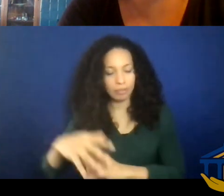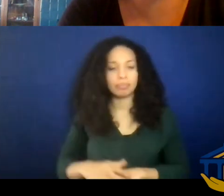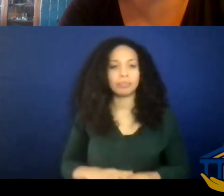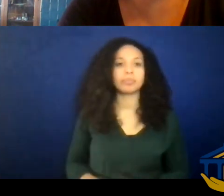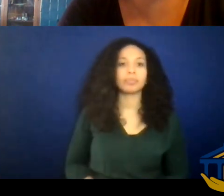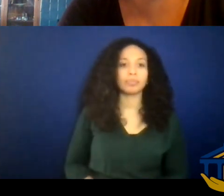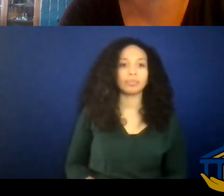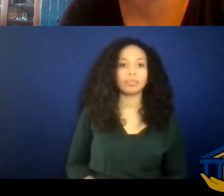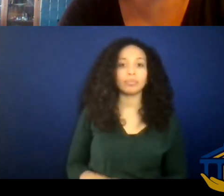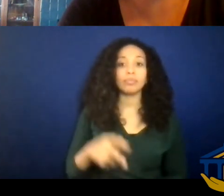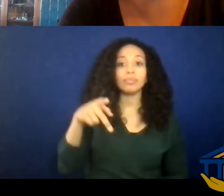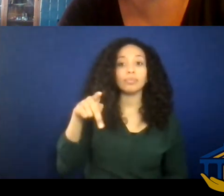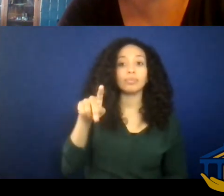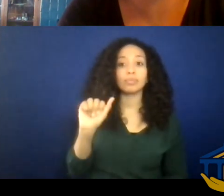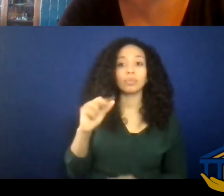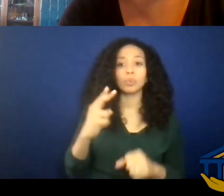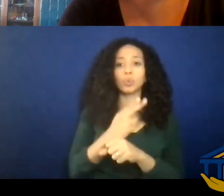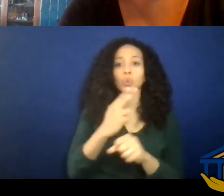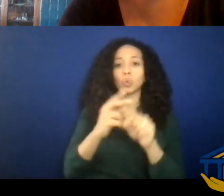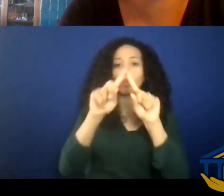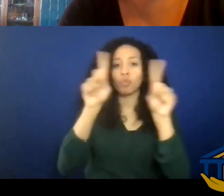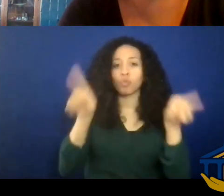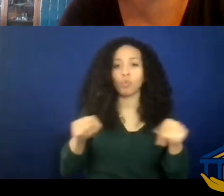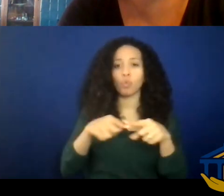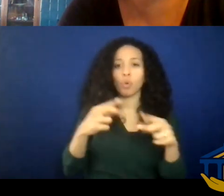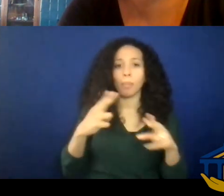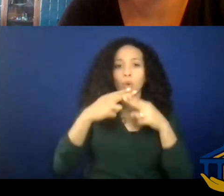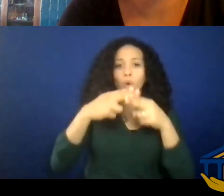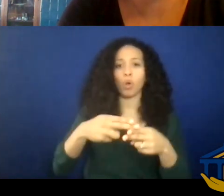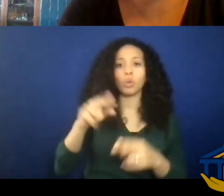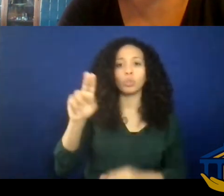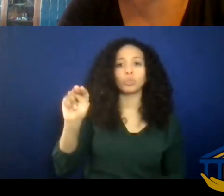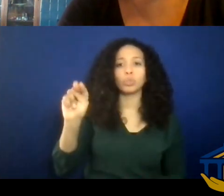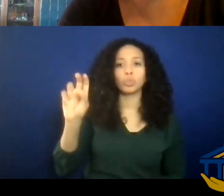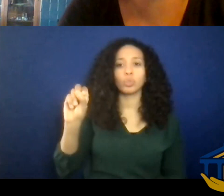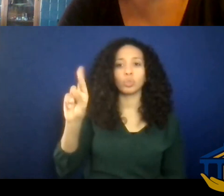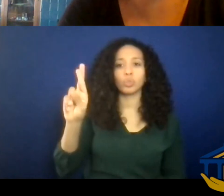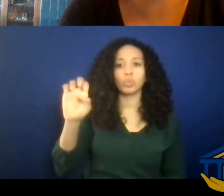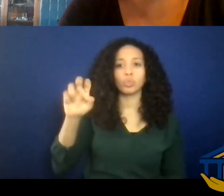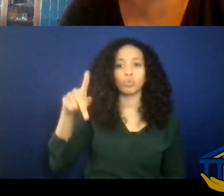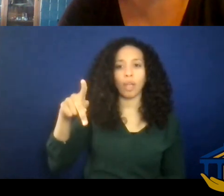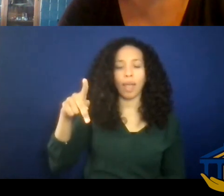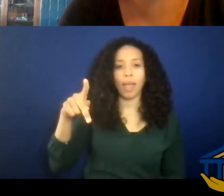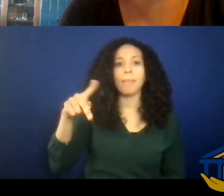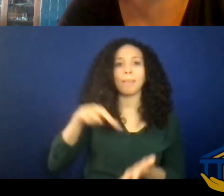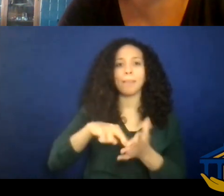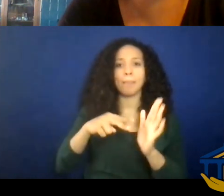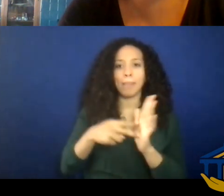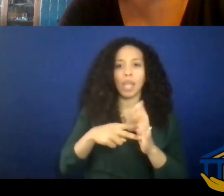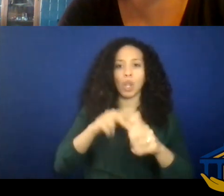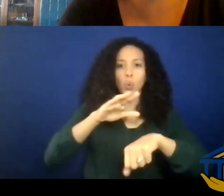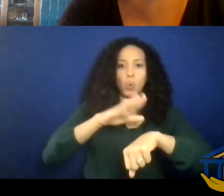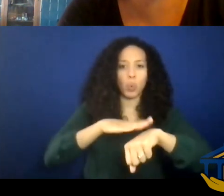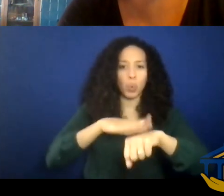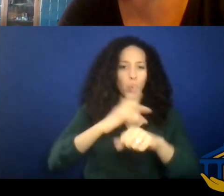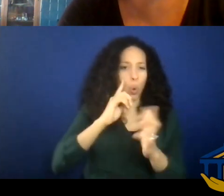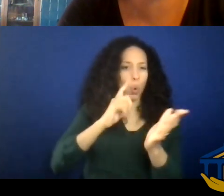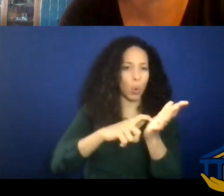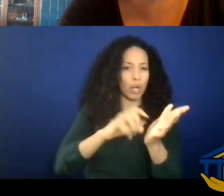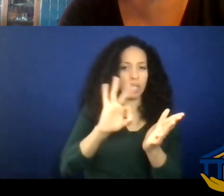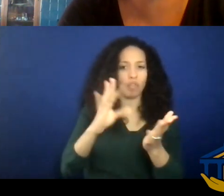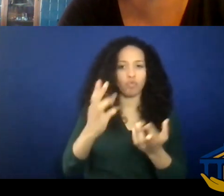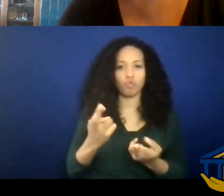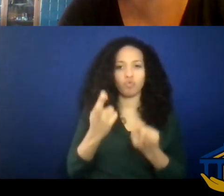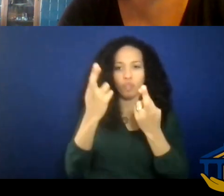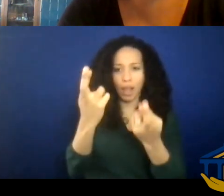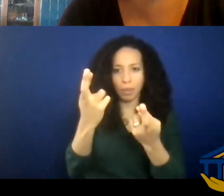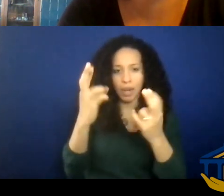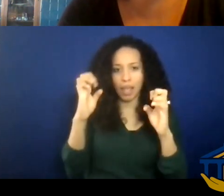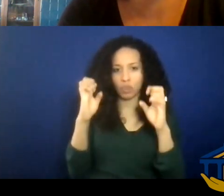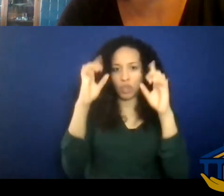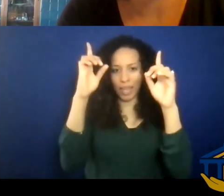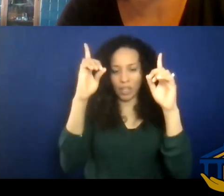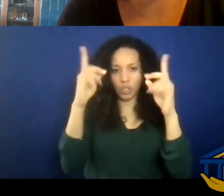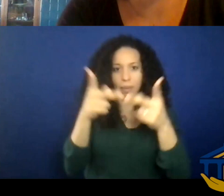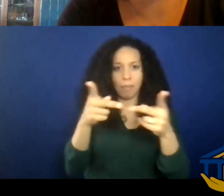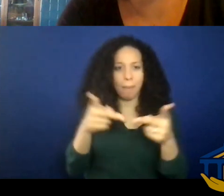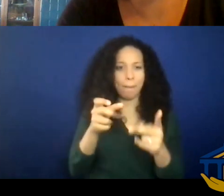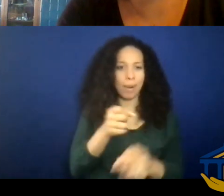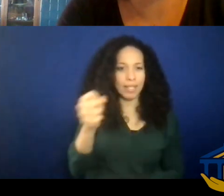form that's called a NOREP. It stands for Notice Of Recommended Educational Placement and you'll